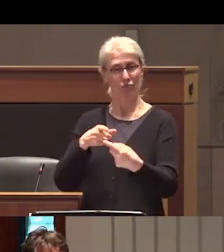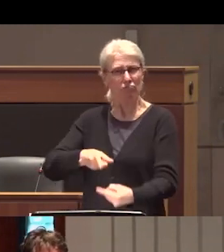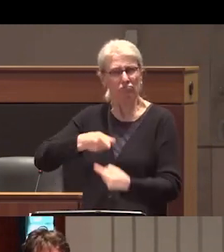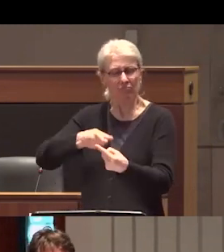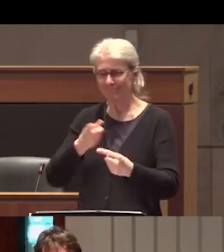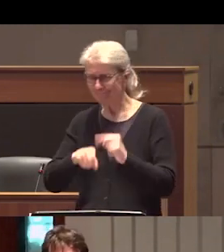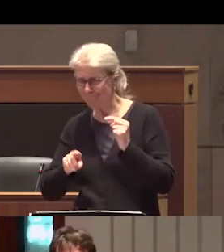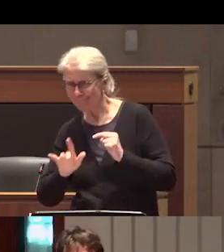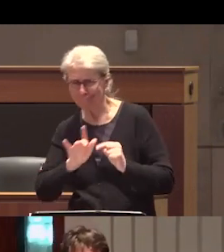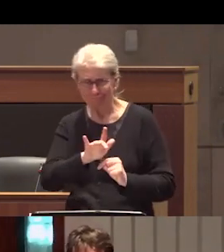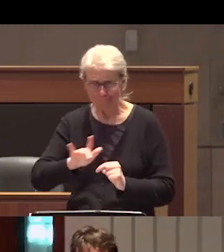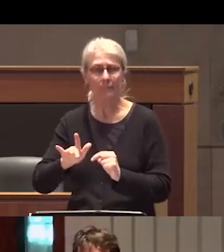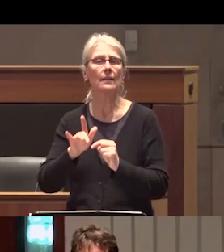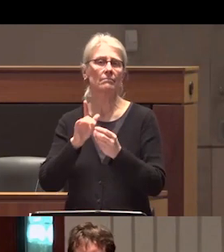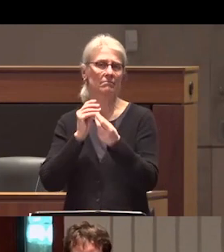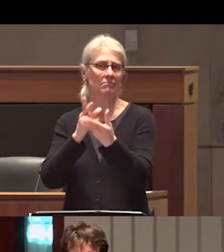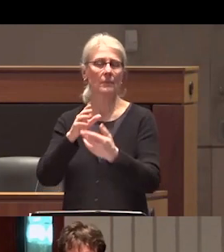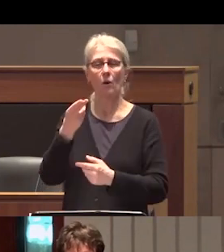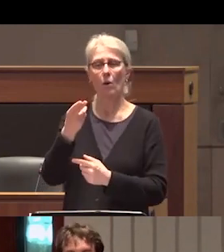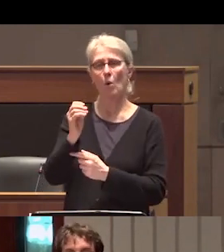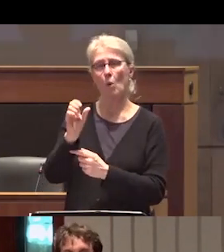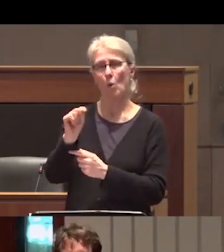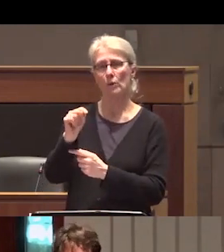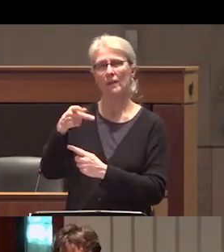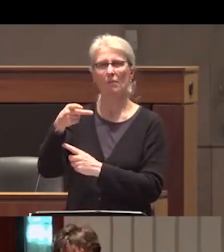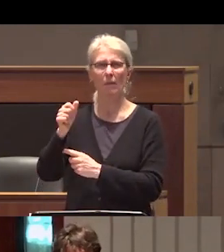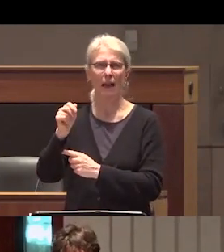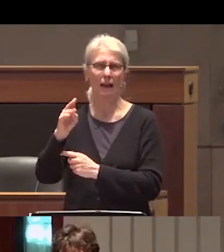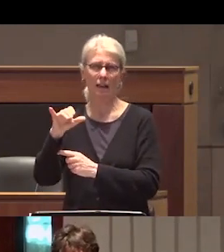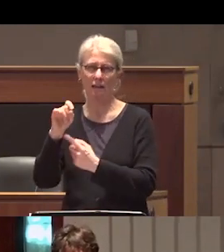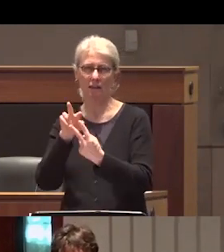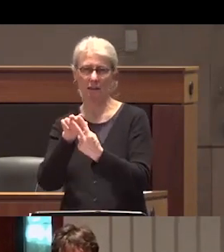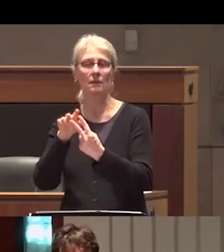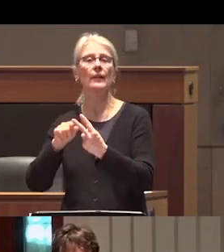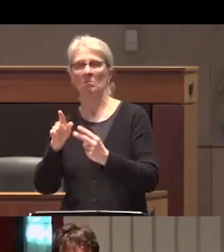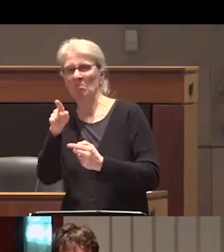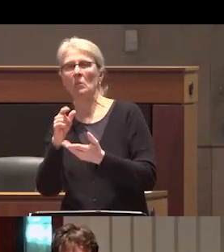issues please message hosts and panelists and someone will help you there will also be a link